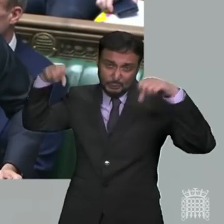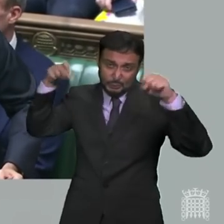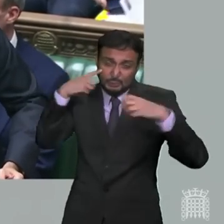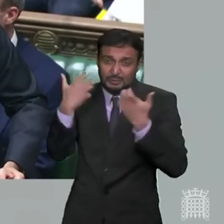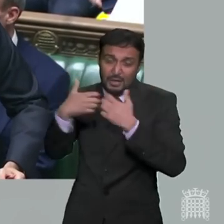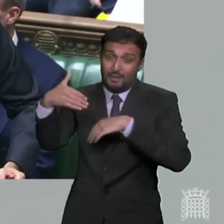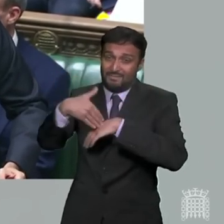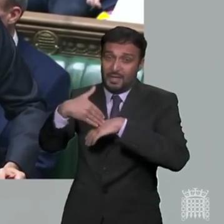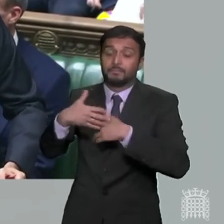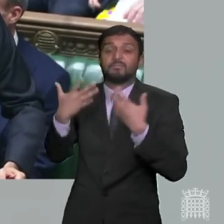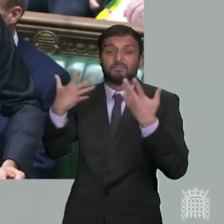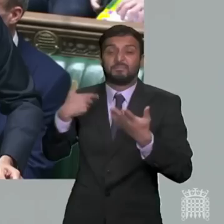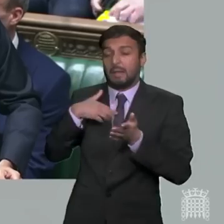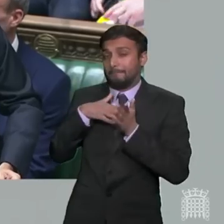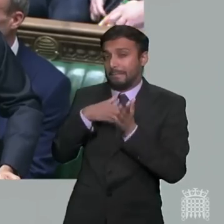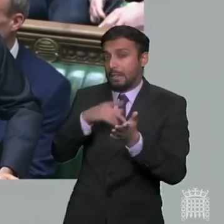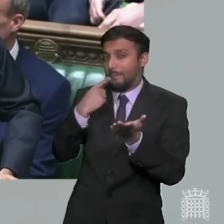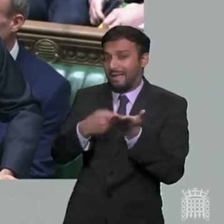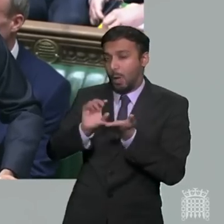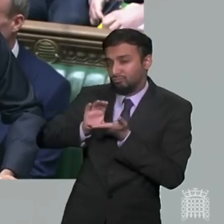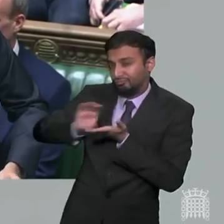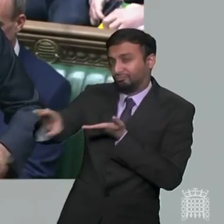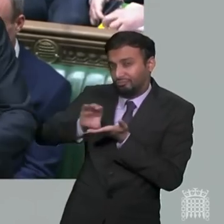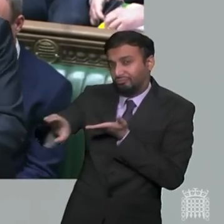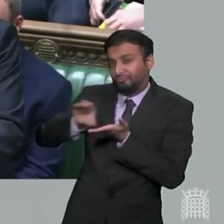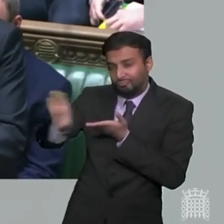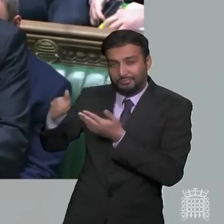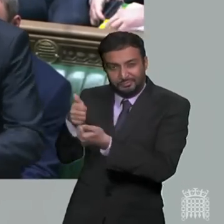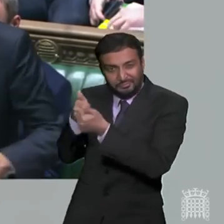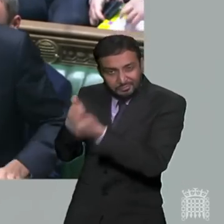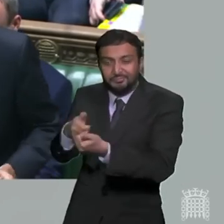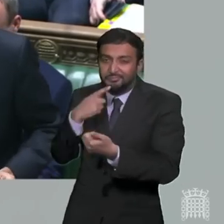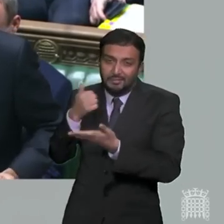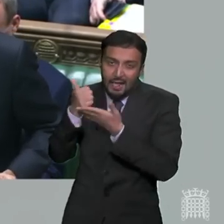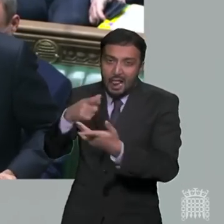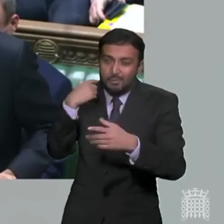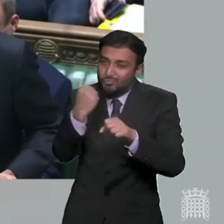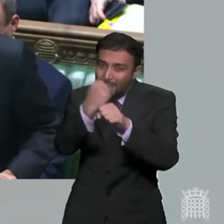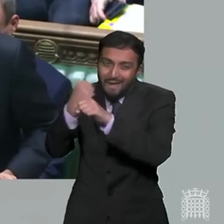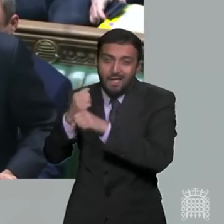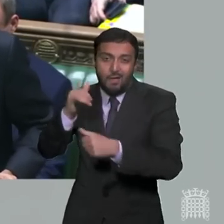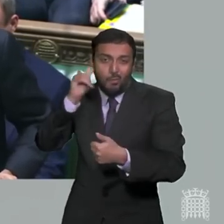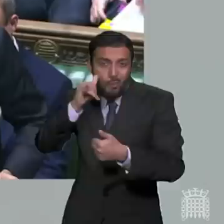pounds of immediate support, with generators, shelter and water repairs, on top of the 570